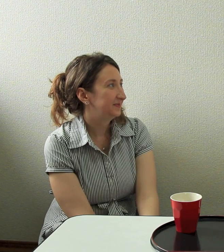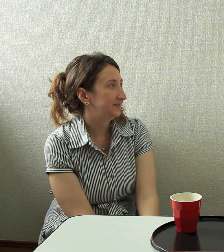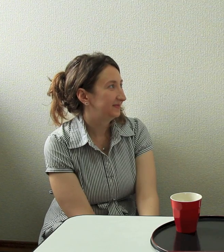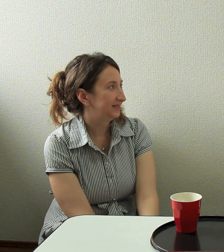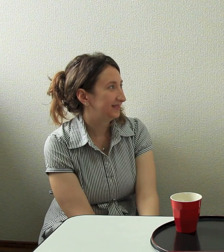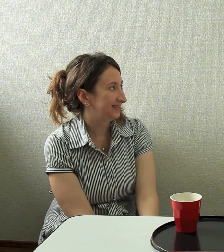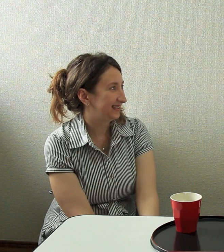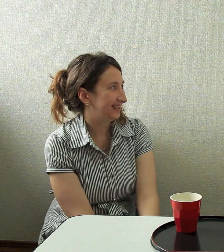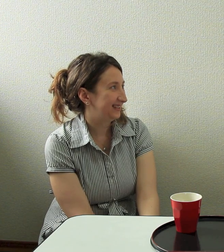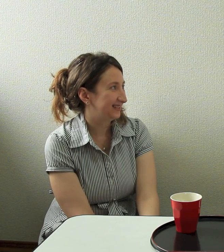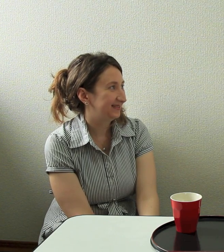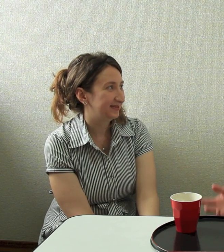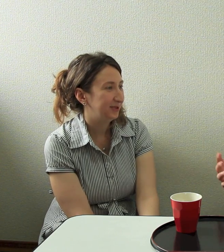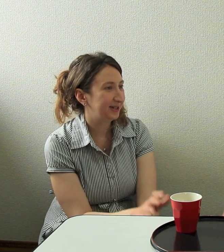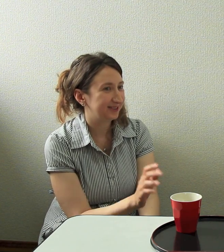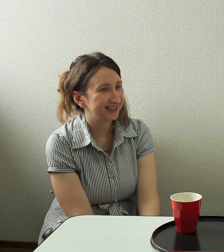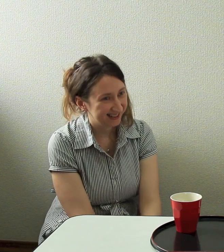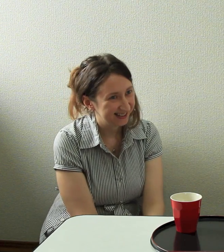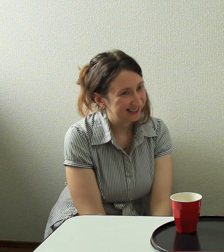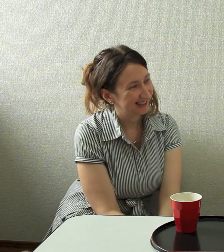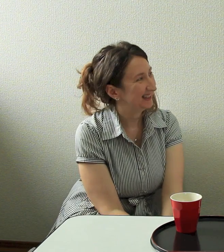It's just like, "Oh Ok, yeah, yeah... Oh I see. yeah."